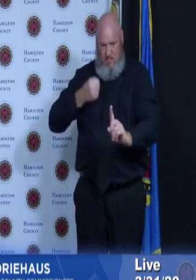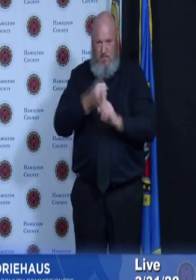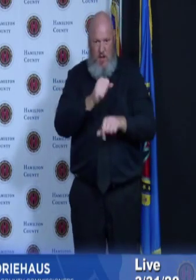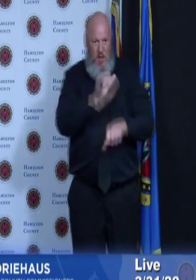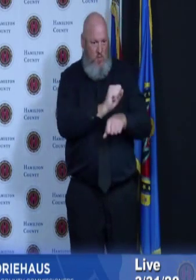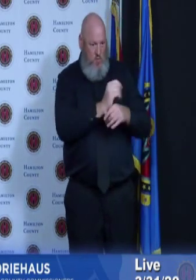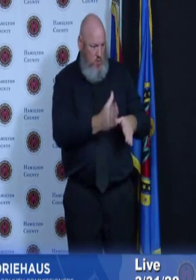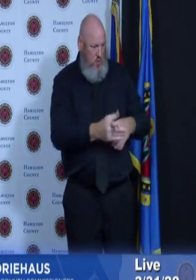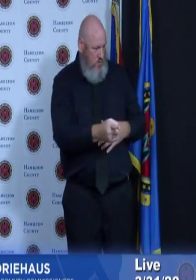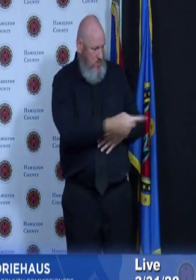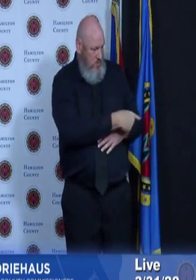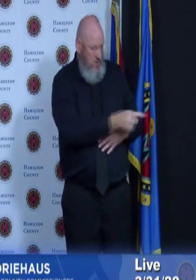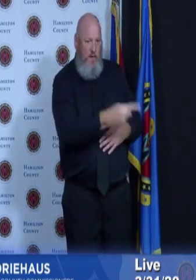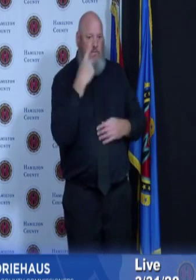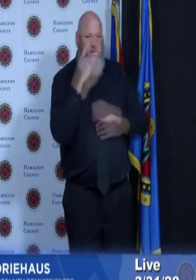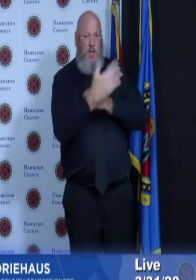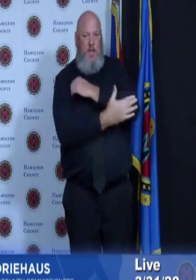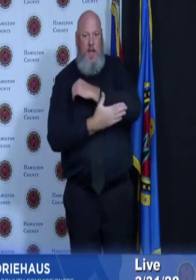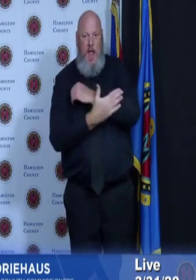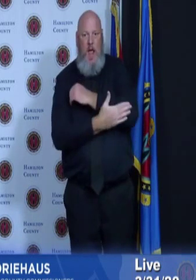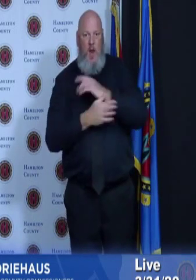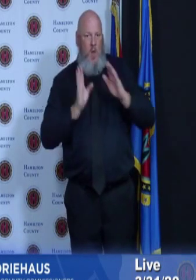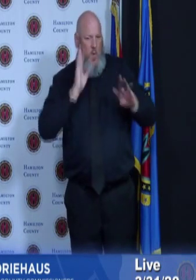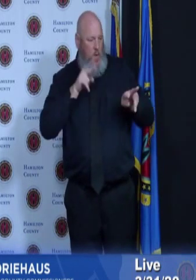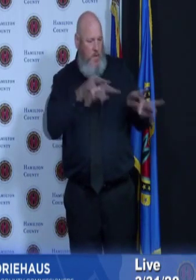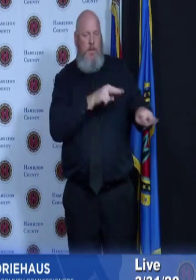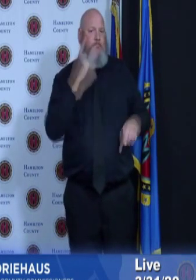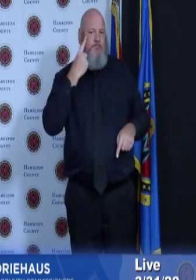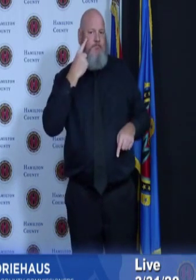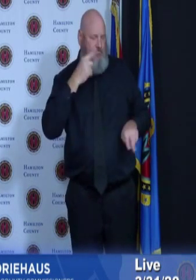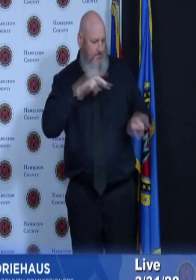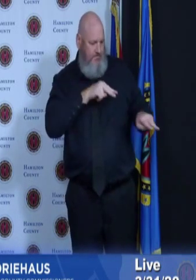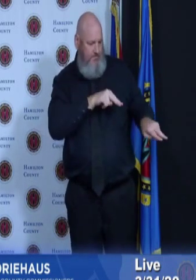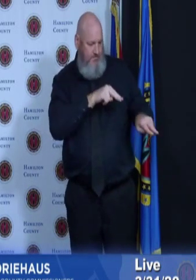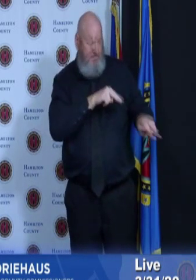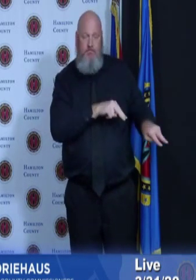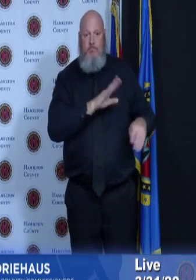that strategy looks like at this moment in time but I think we will within the